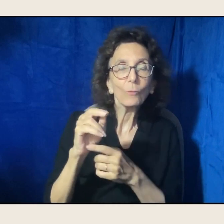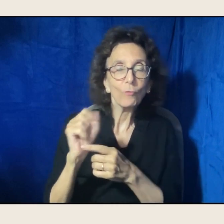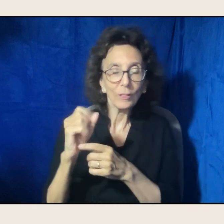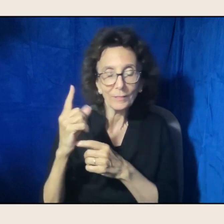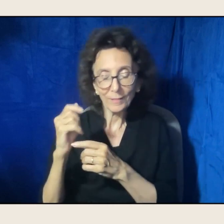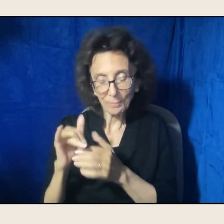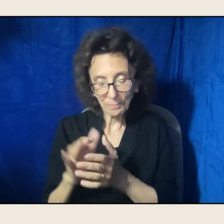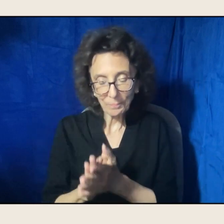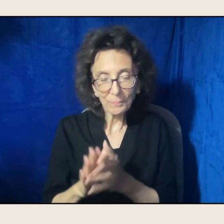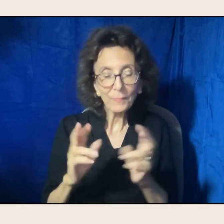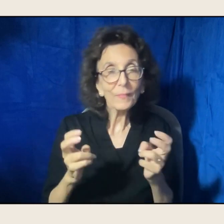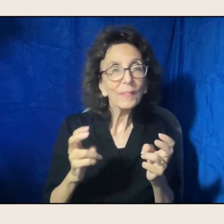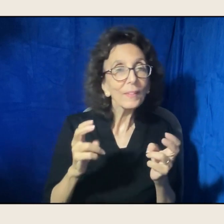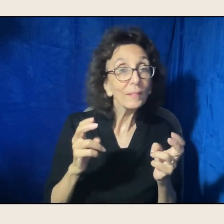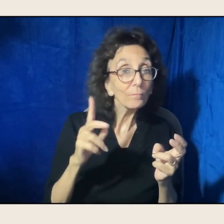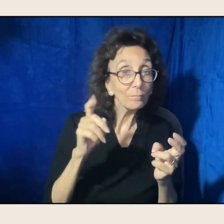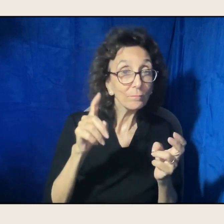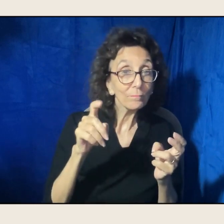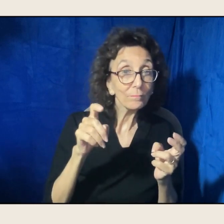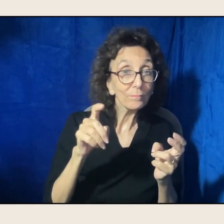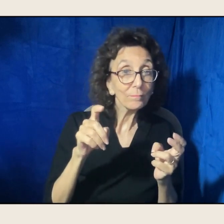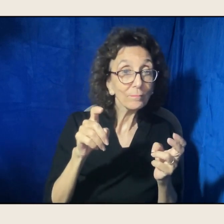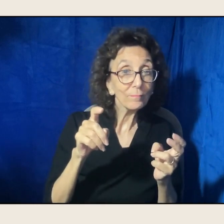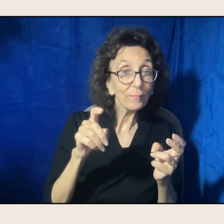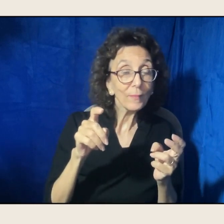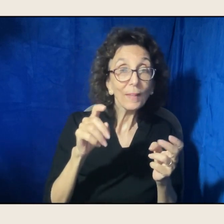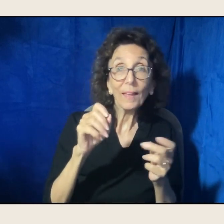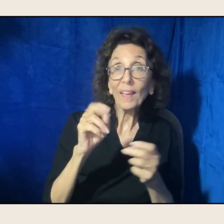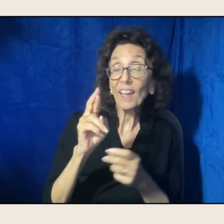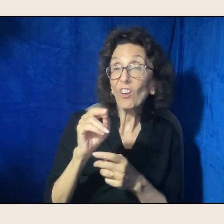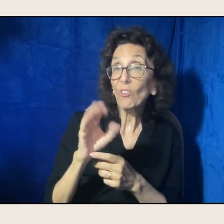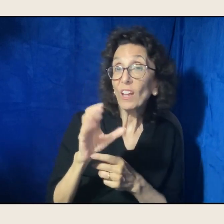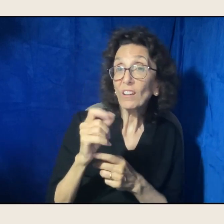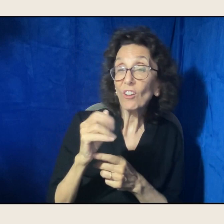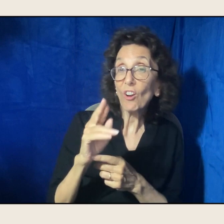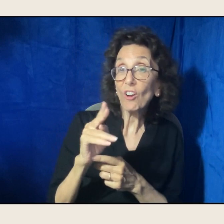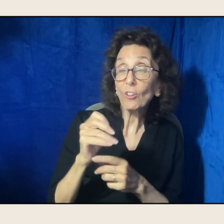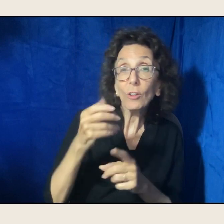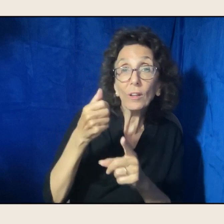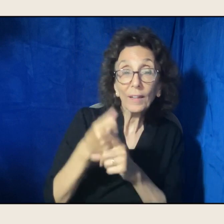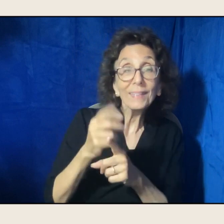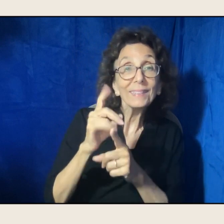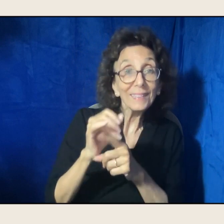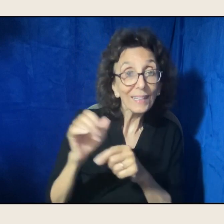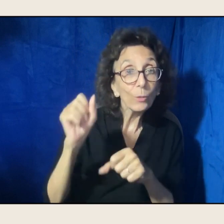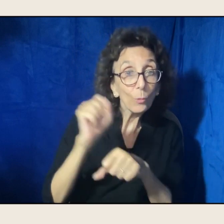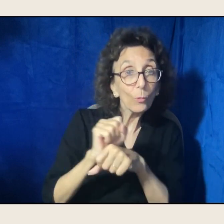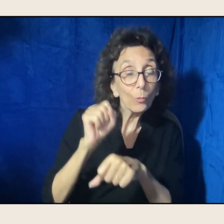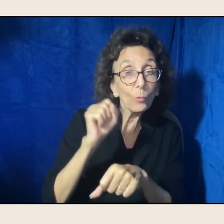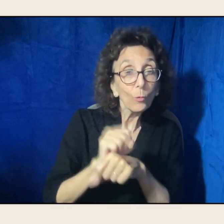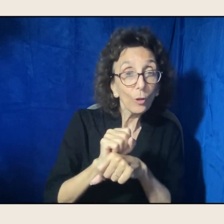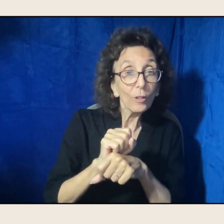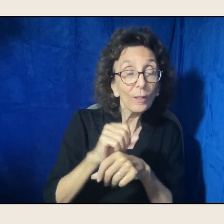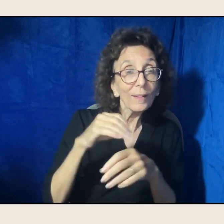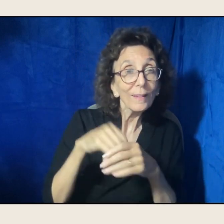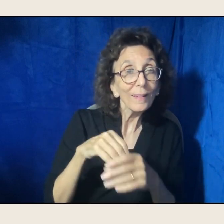Is that Eric Garner worked for some time at the Parks and Rec